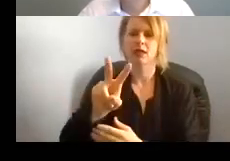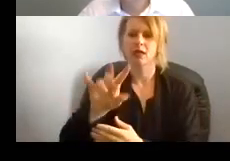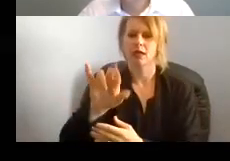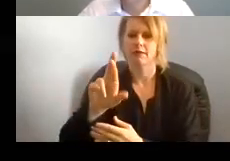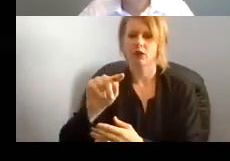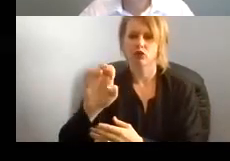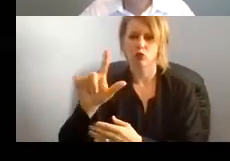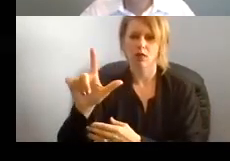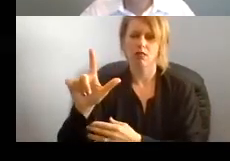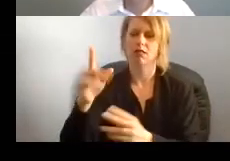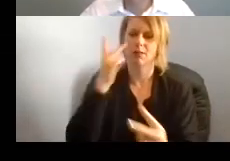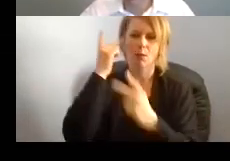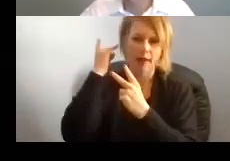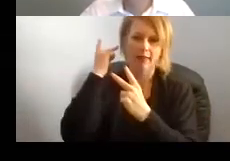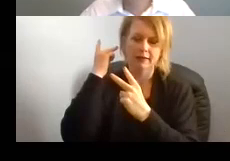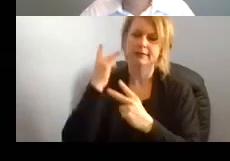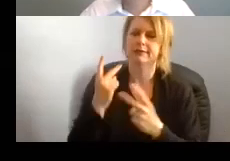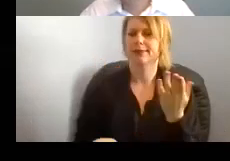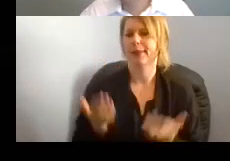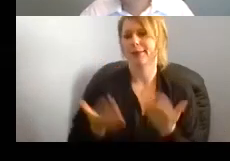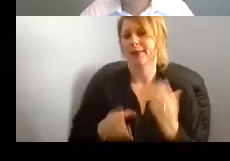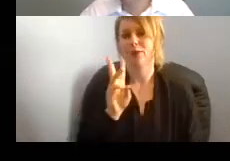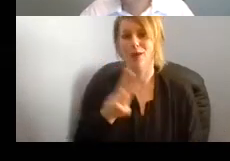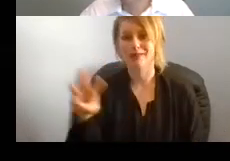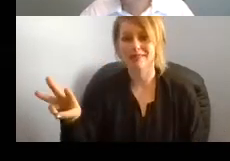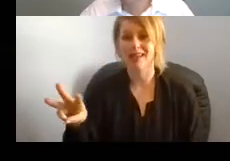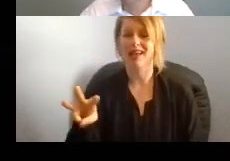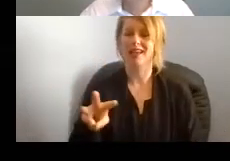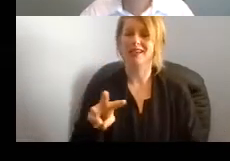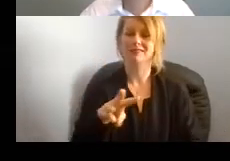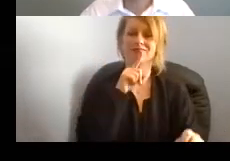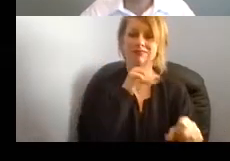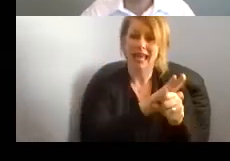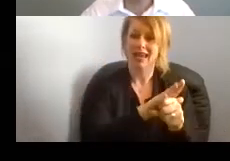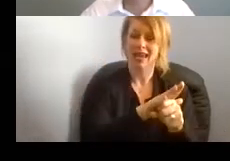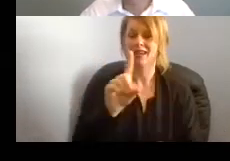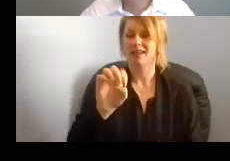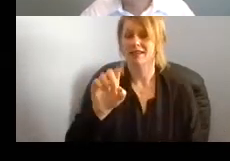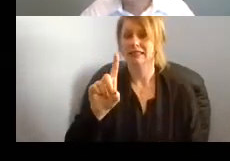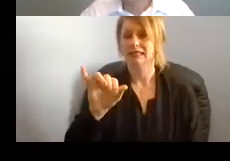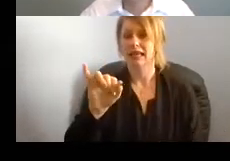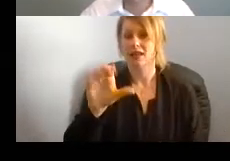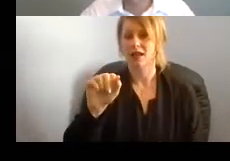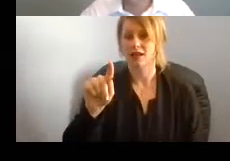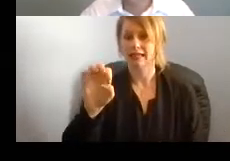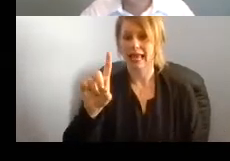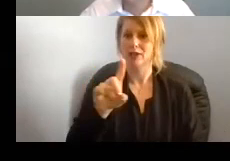You know, maybe web pages are dedicated to the memory of someone. There’s a lot of issues, and that’s what we’re trying to sort out